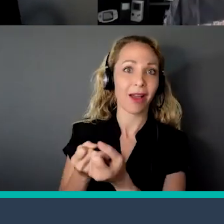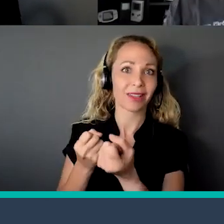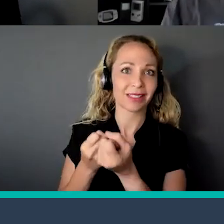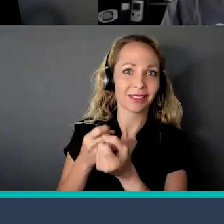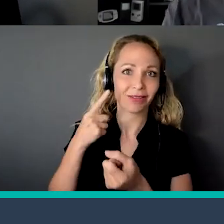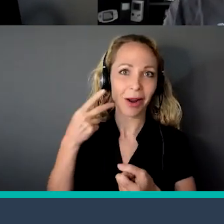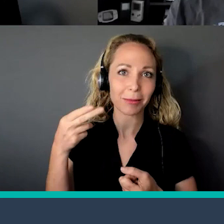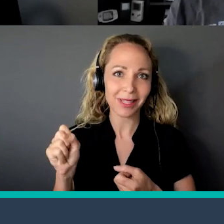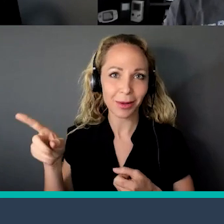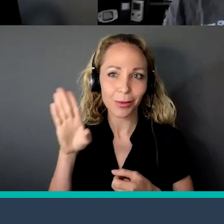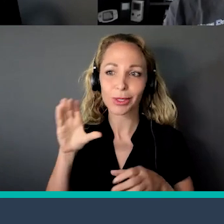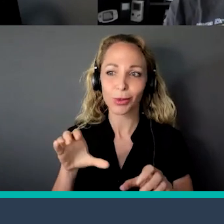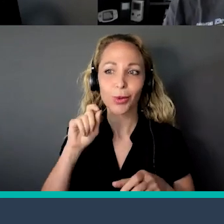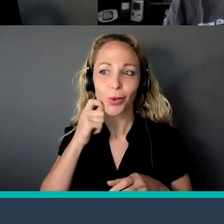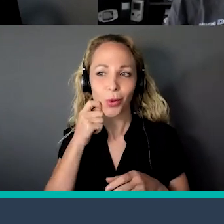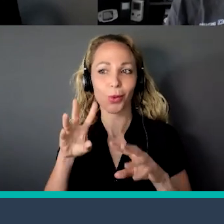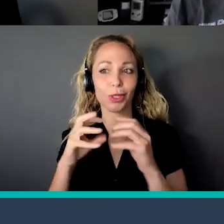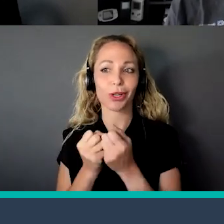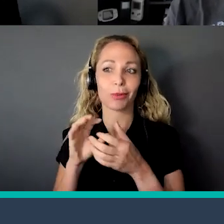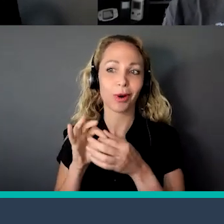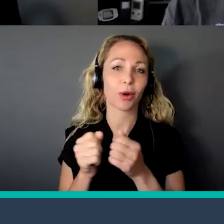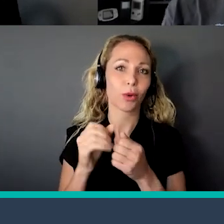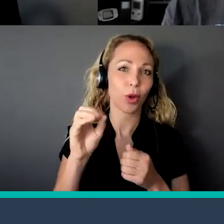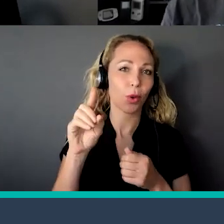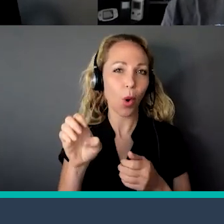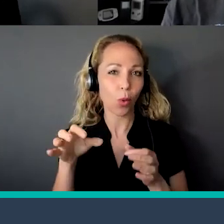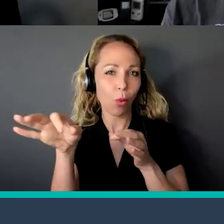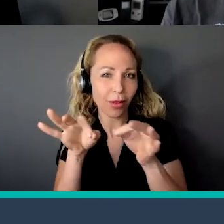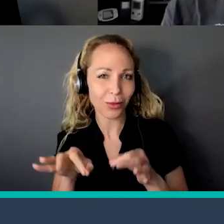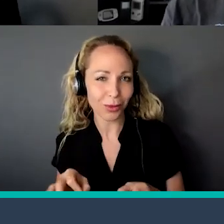AND AFTER THAT Q & A AND I BRING THEM UP AND SAY SMART THINGS.